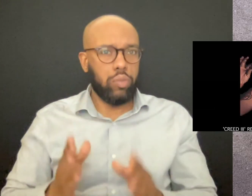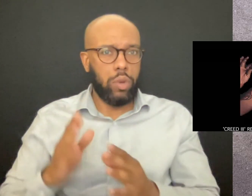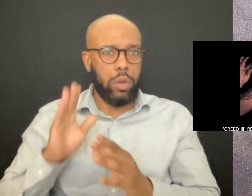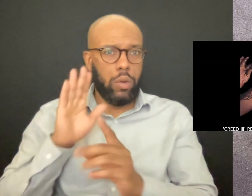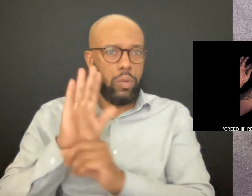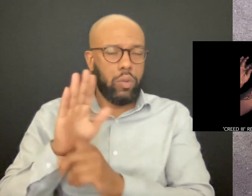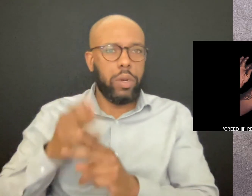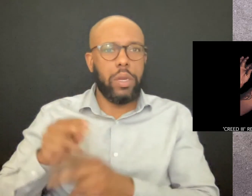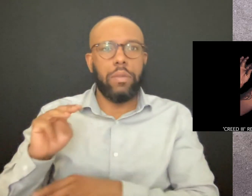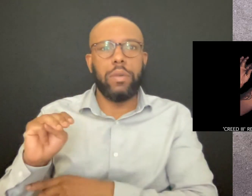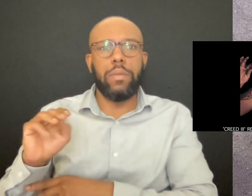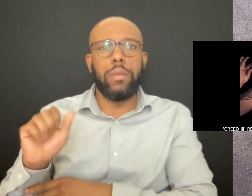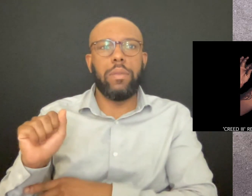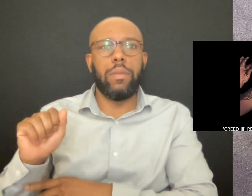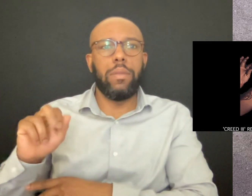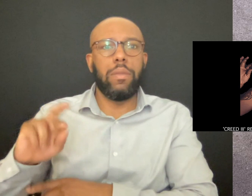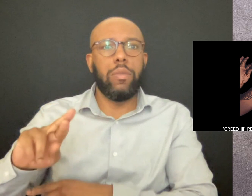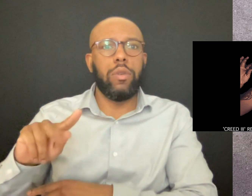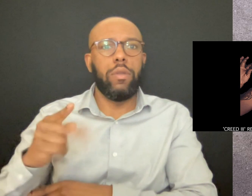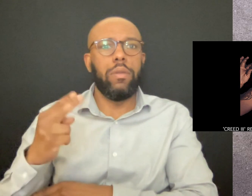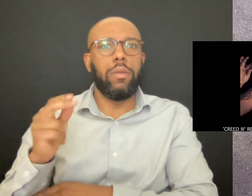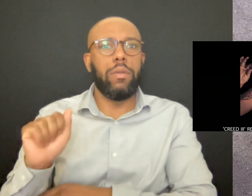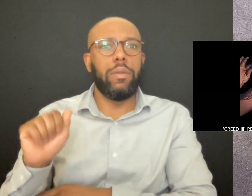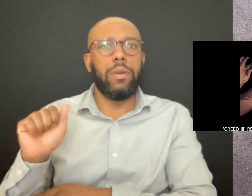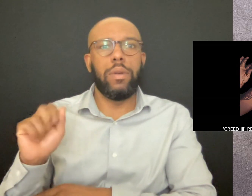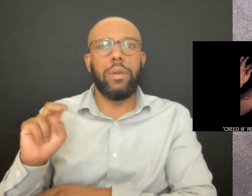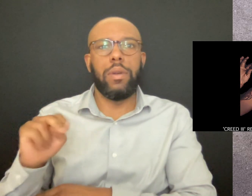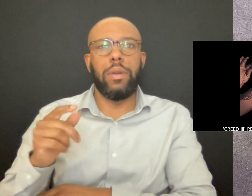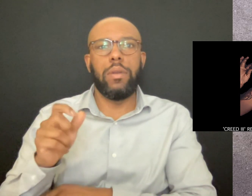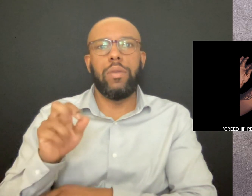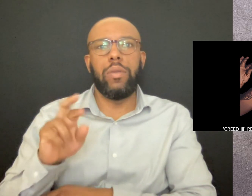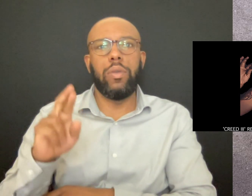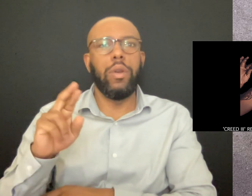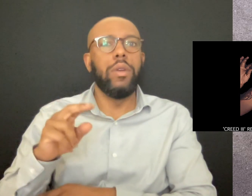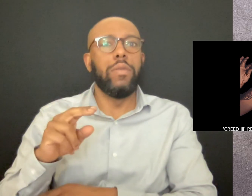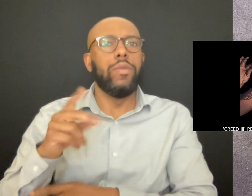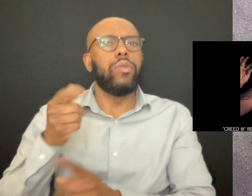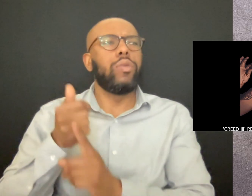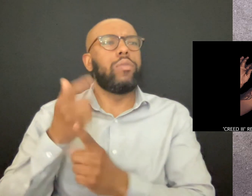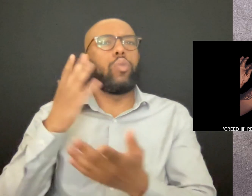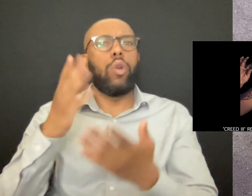Sign1News anchor Martha Anger will be posting behind the scenes video